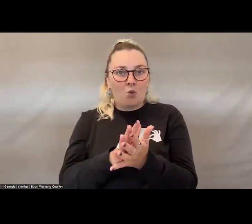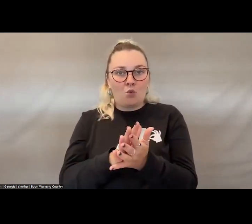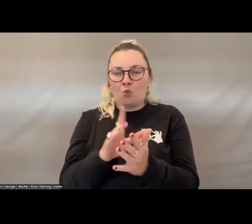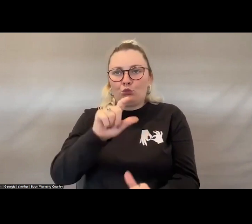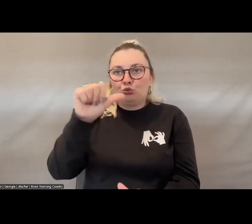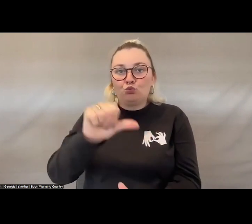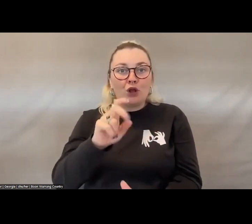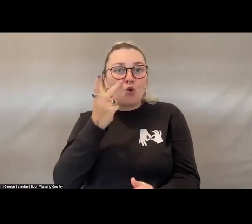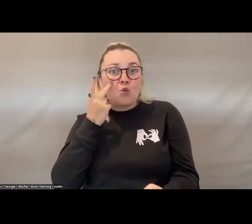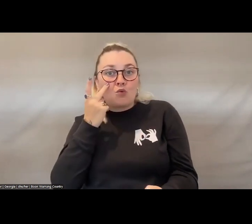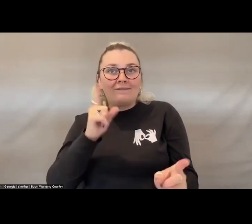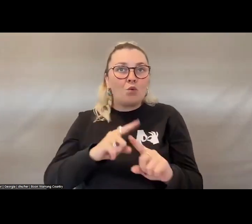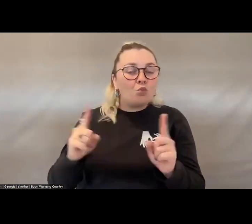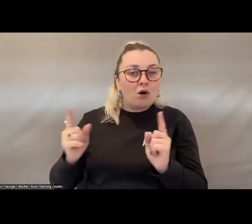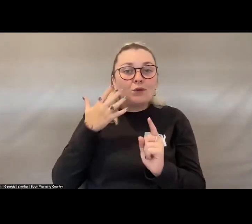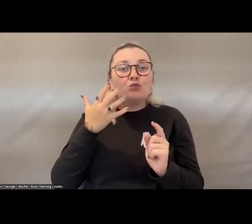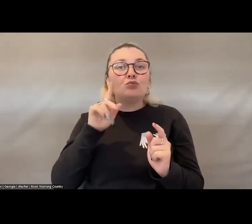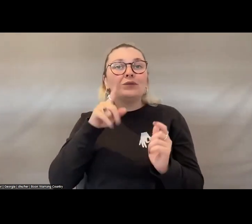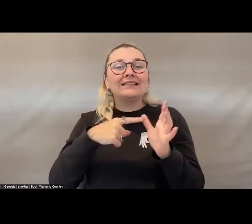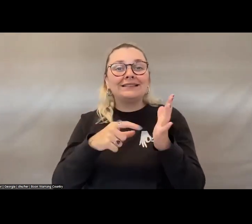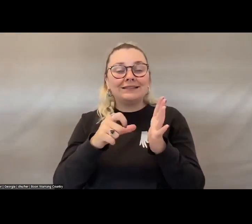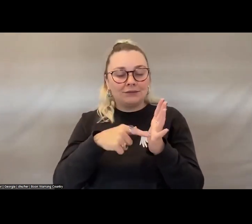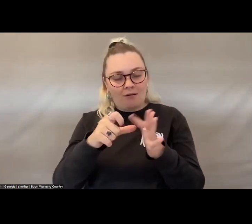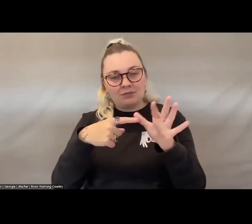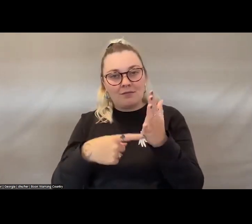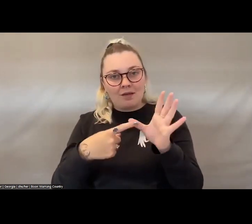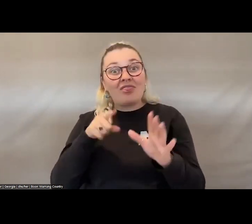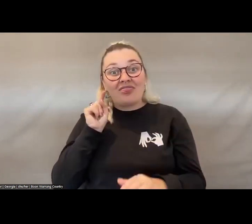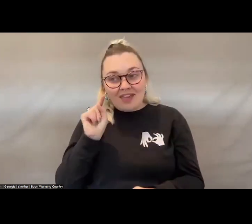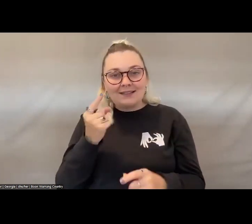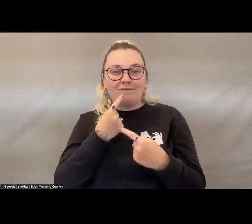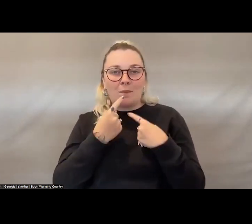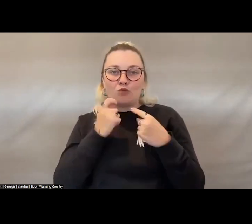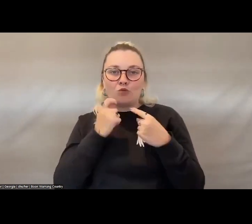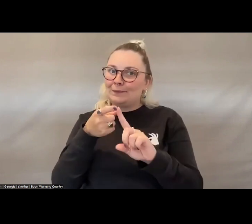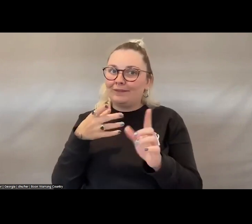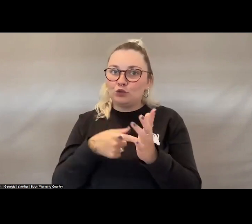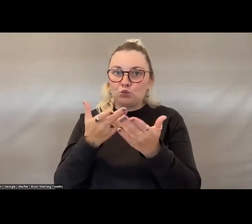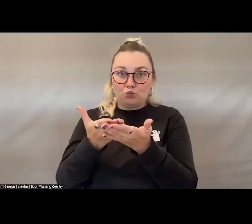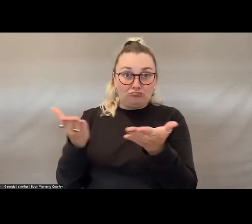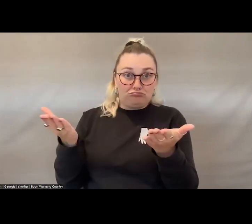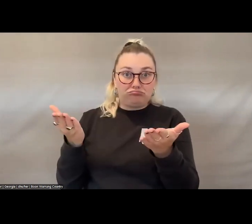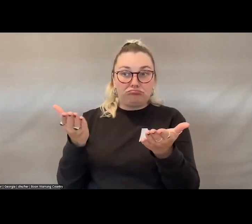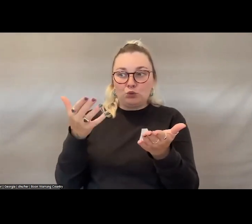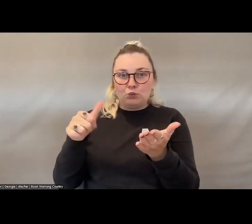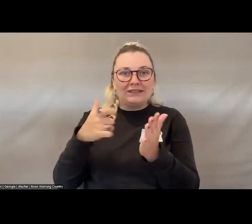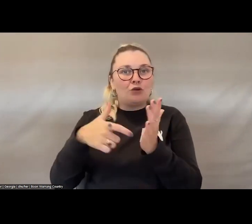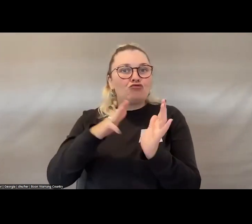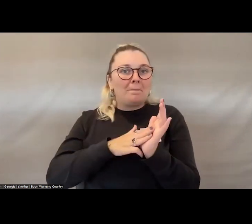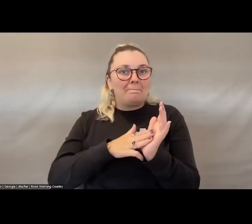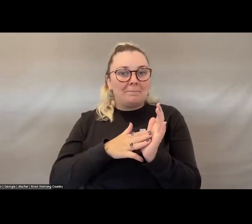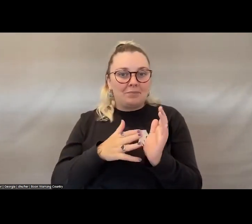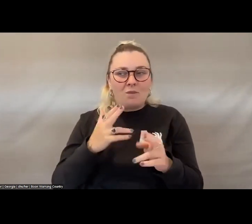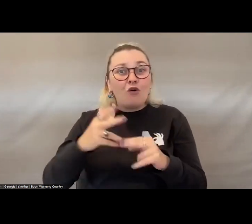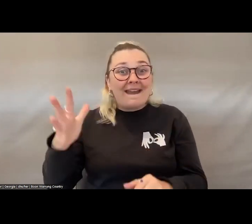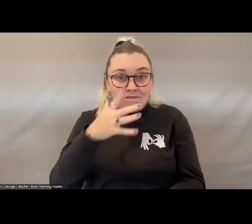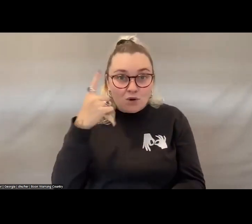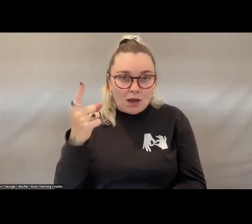looking at when looking at your data, so that will be very very specific to you and everyone. It